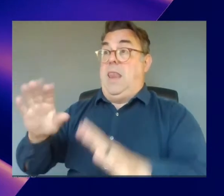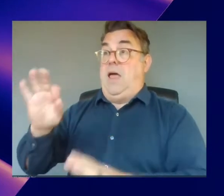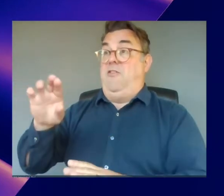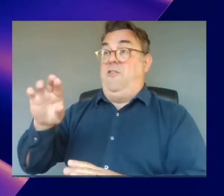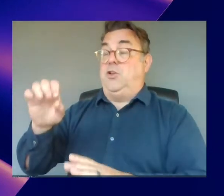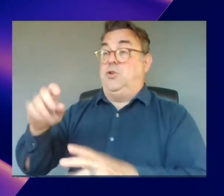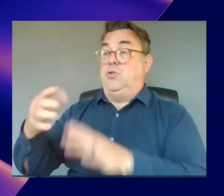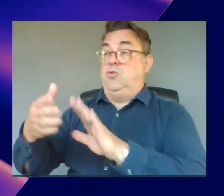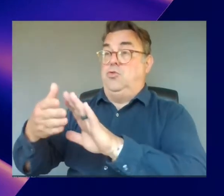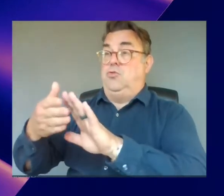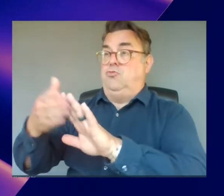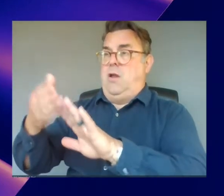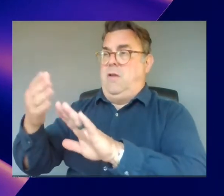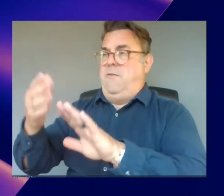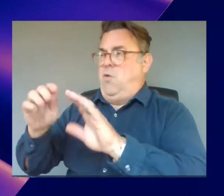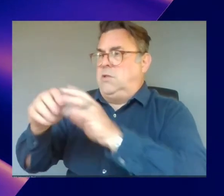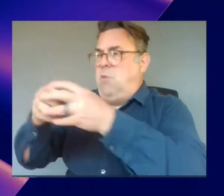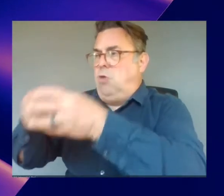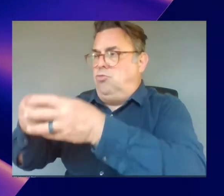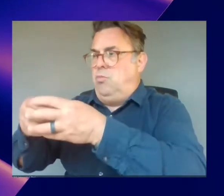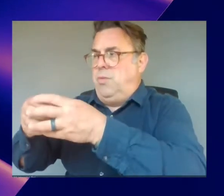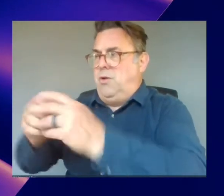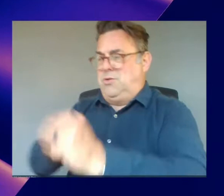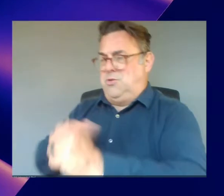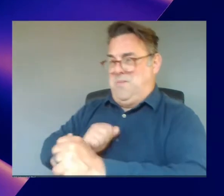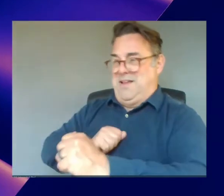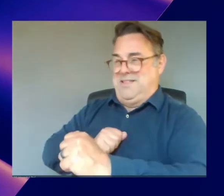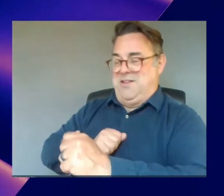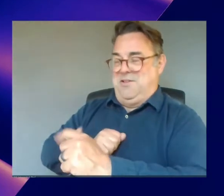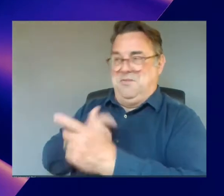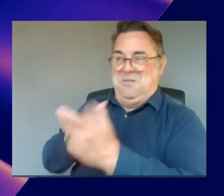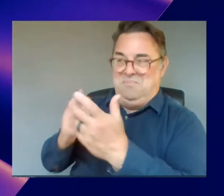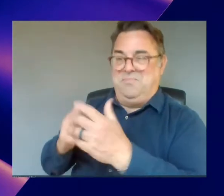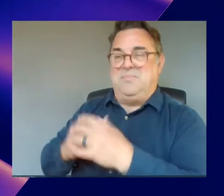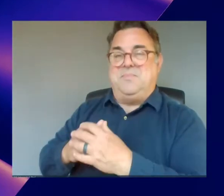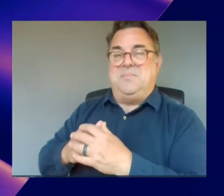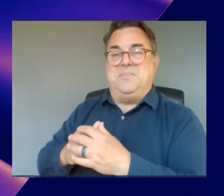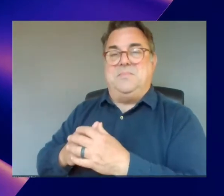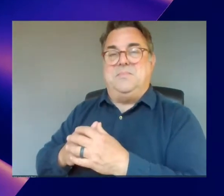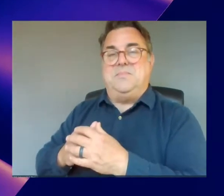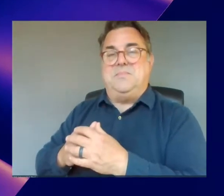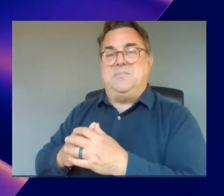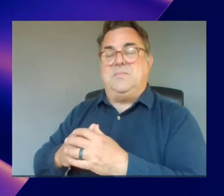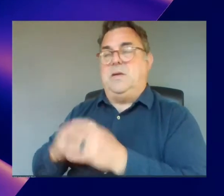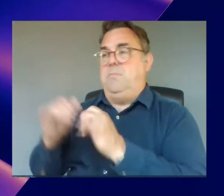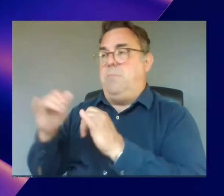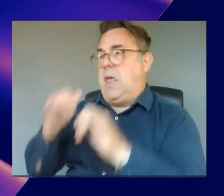of your users, and yourself probably, is the right first set of users, and play around, make sure that the feature's working correctly